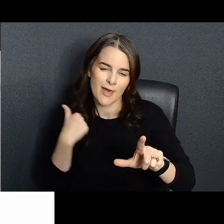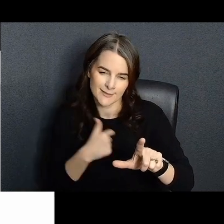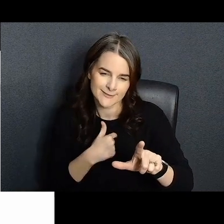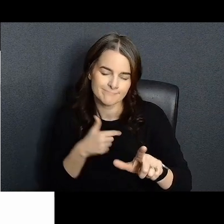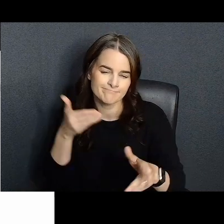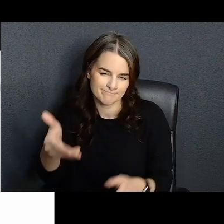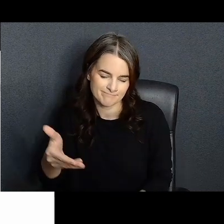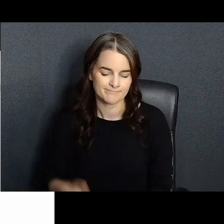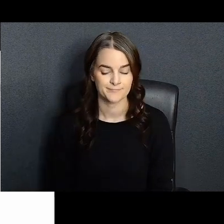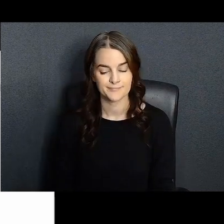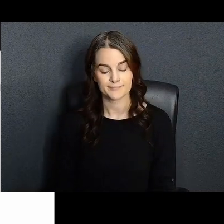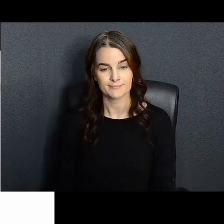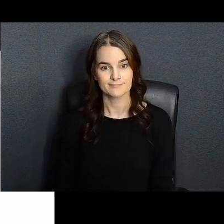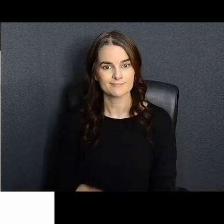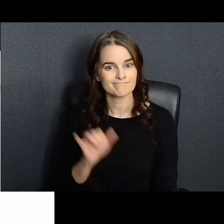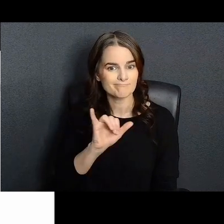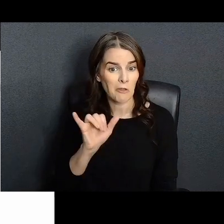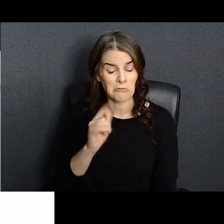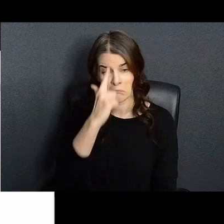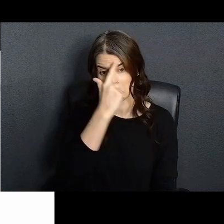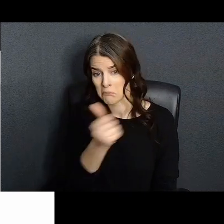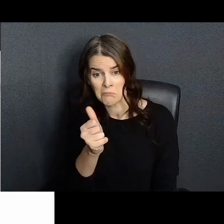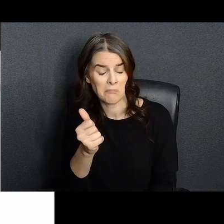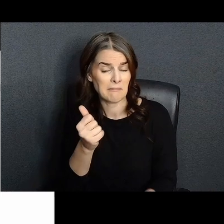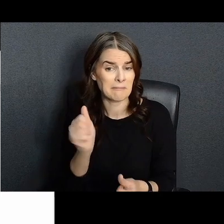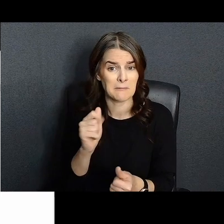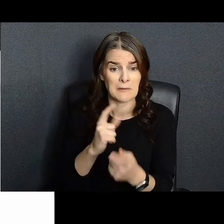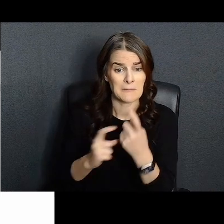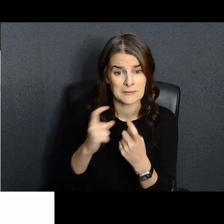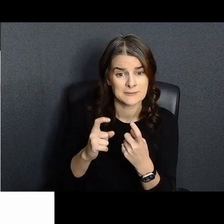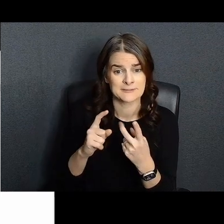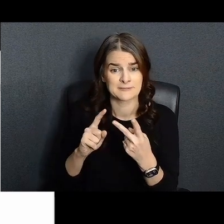Also, feel free to type any questions or comments